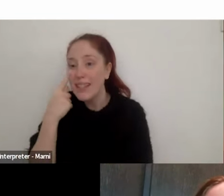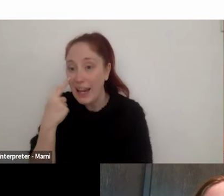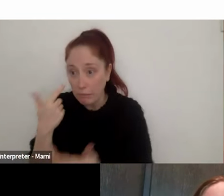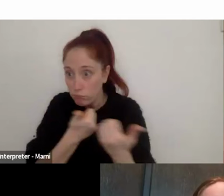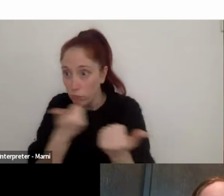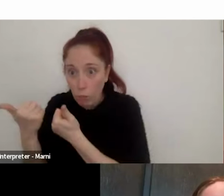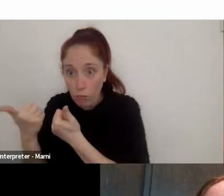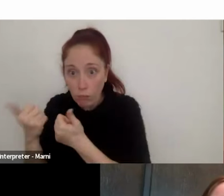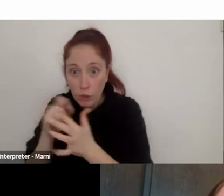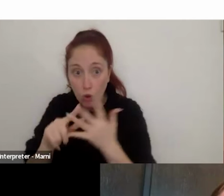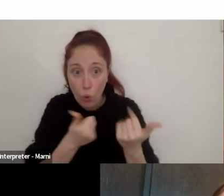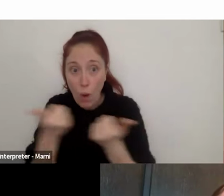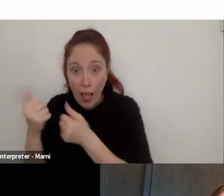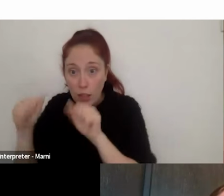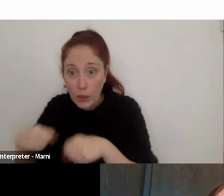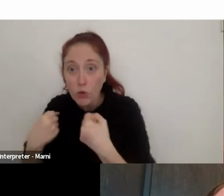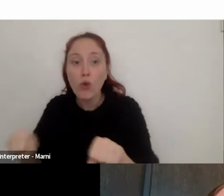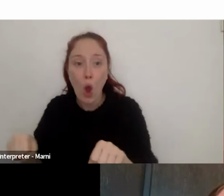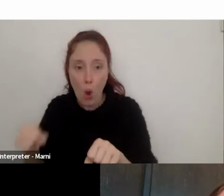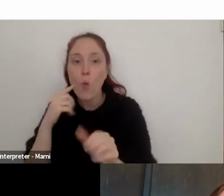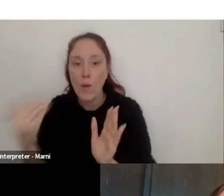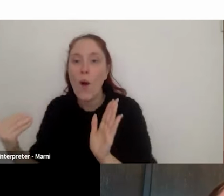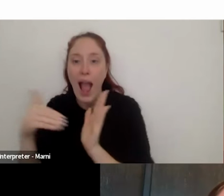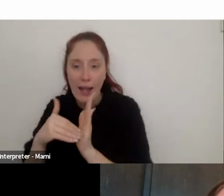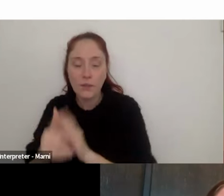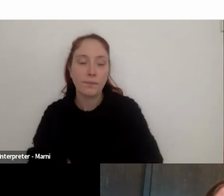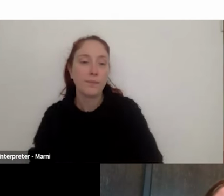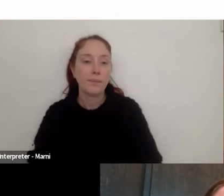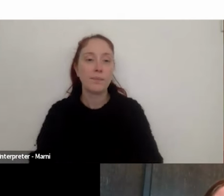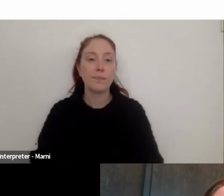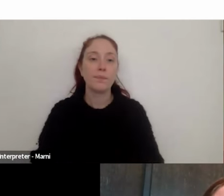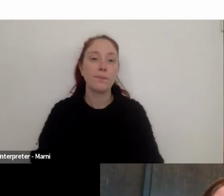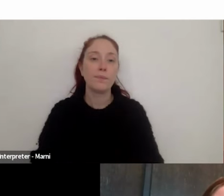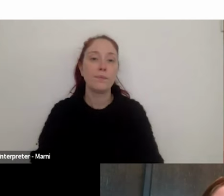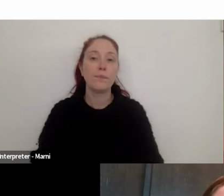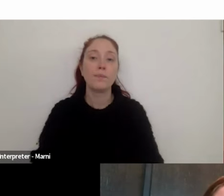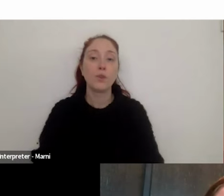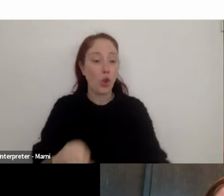moment. That is the additional criteria. Advisers will be scoring those applications